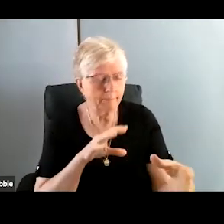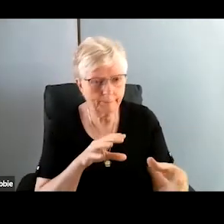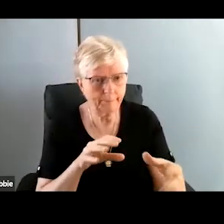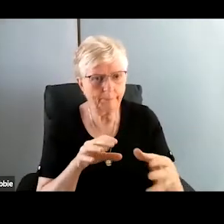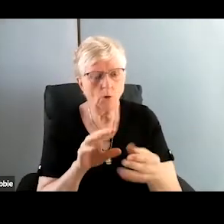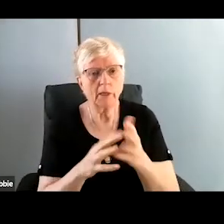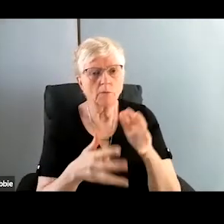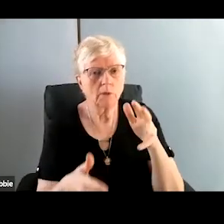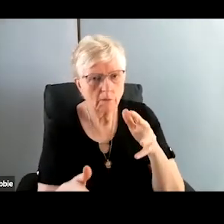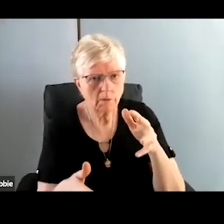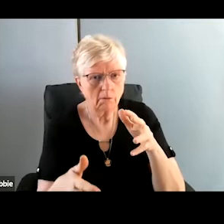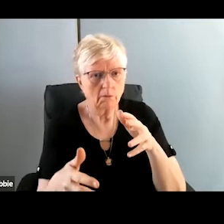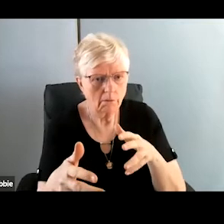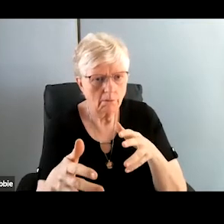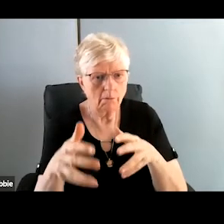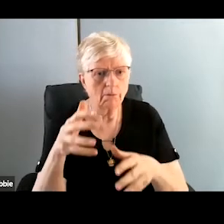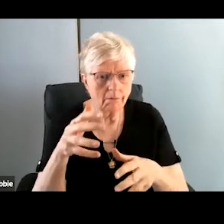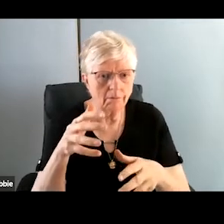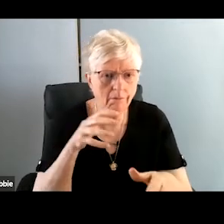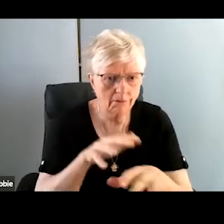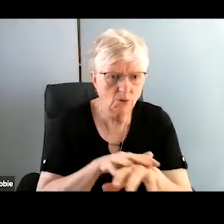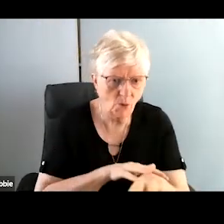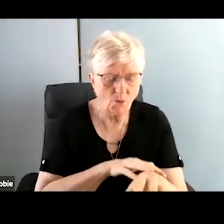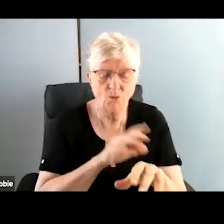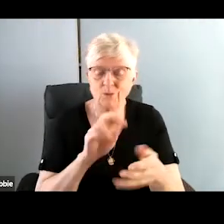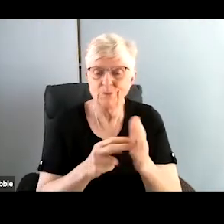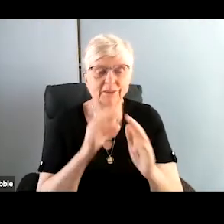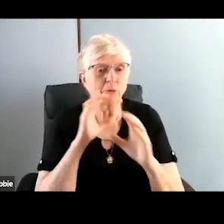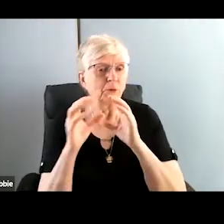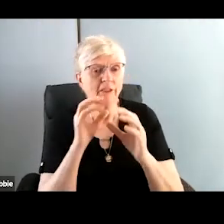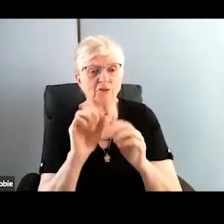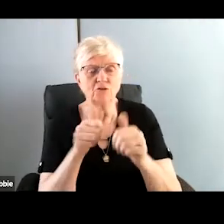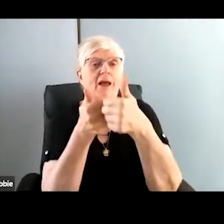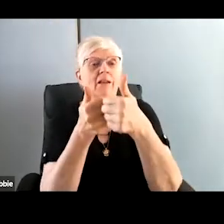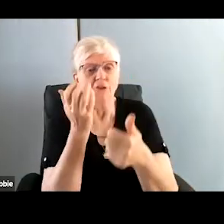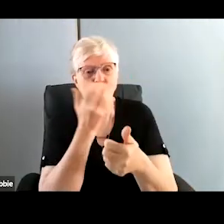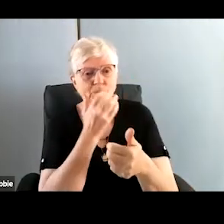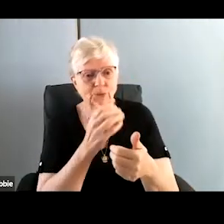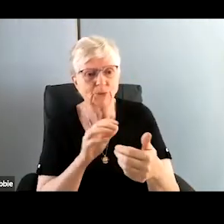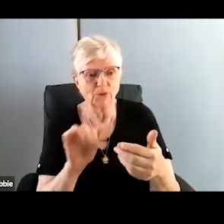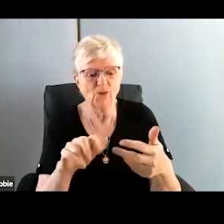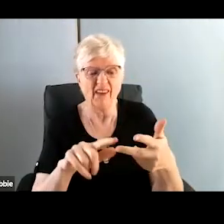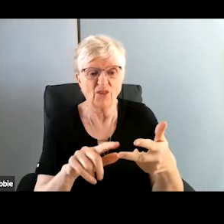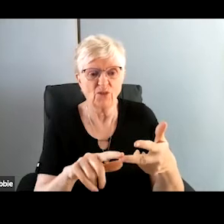, THAT MAKES THE COMMUNICATION CHALLENGING. IN TERMS OF BEHAVIOUR, THE SPEED IN TERMS OF BEHAVIOUR, THE SPEED OF PEOPLE TALKING.